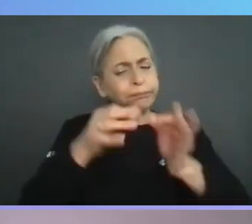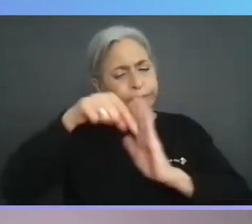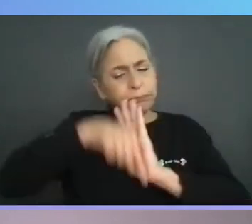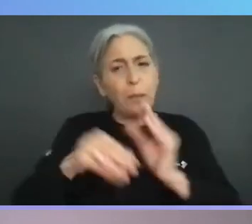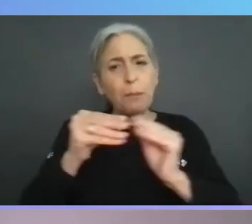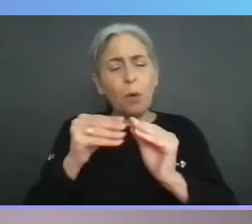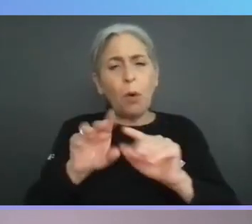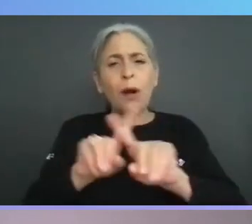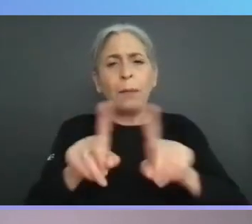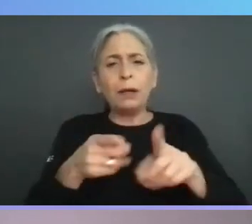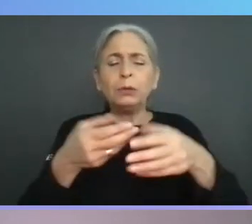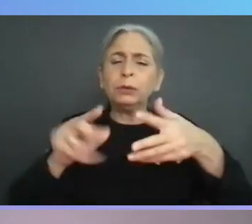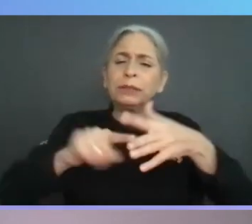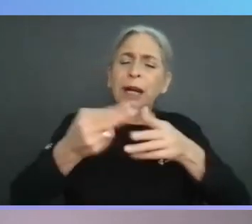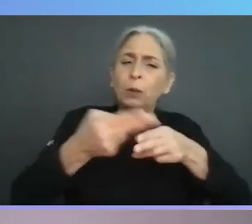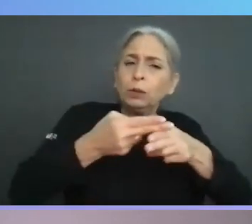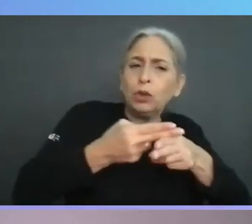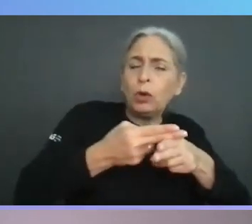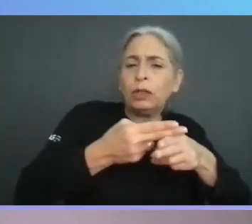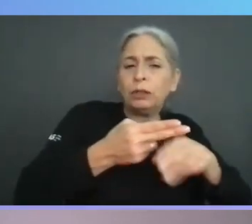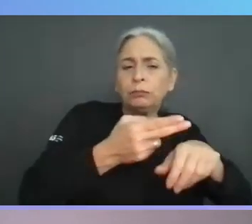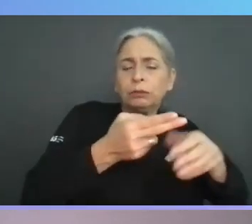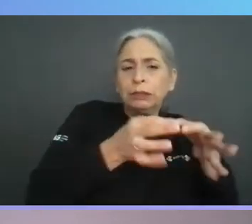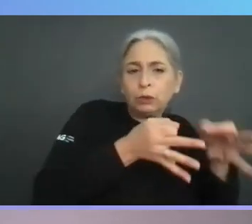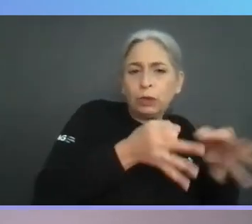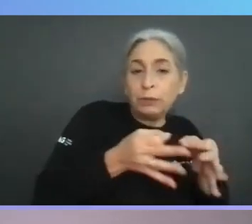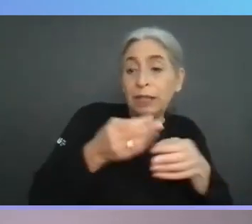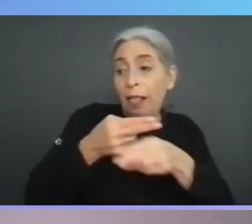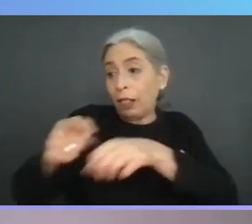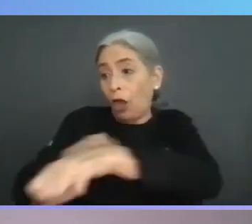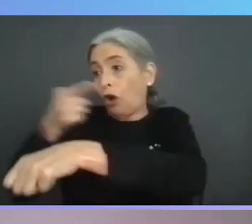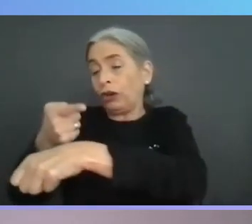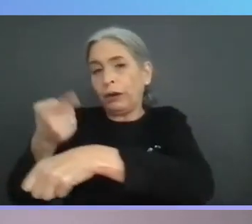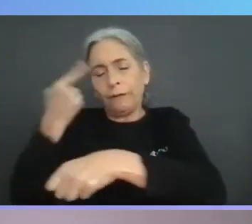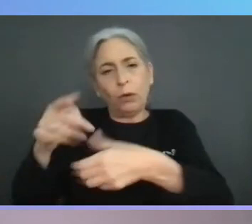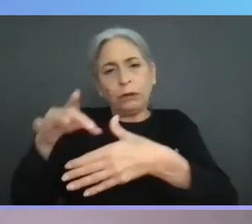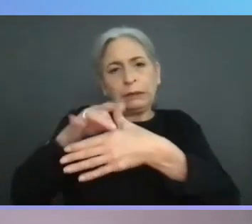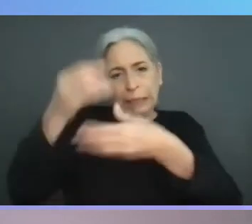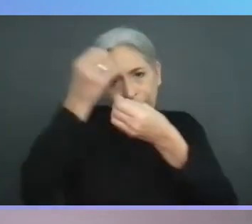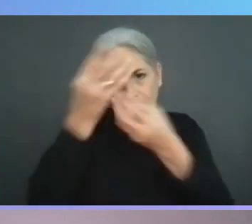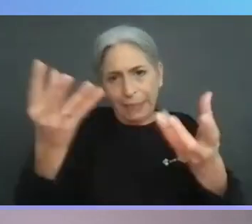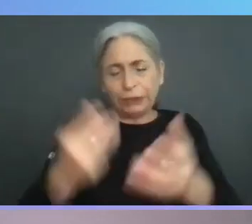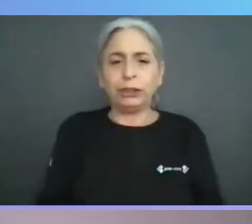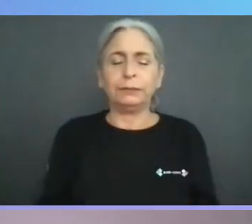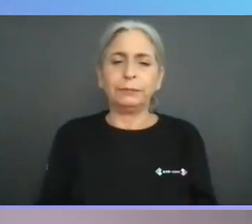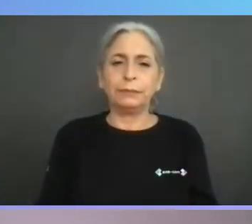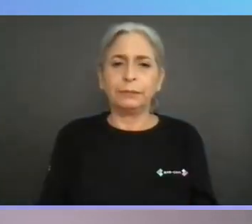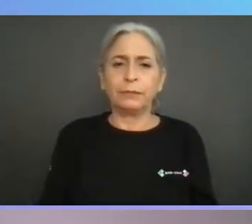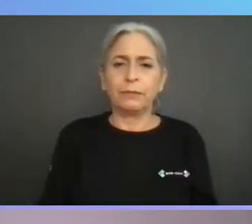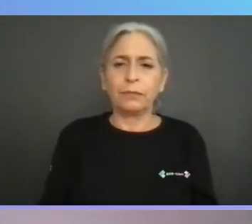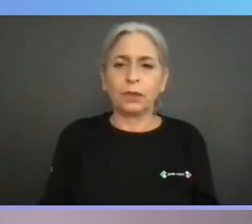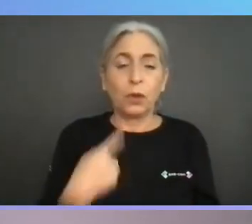longer ones, and contextual information. And we think that